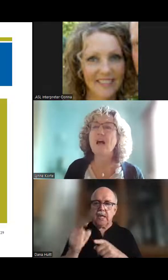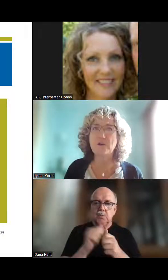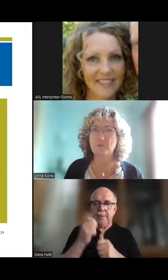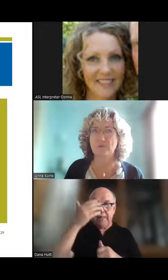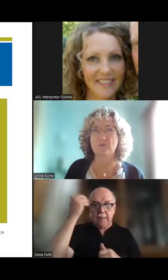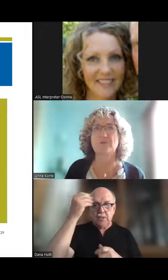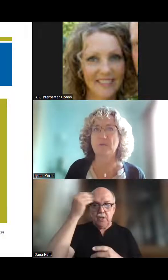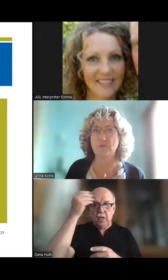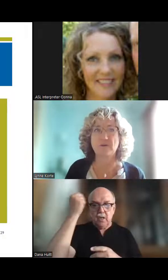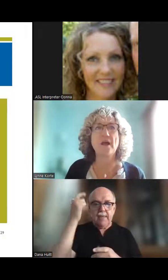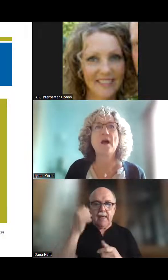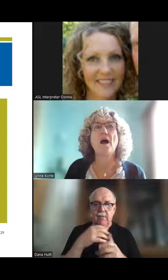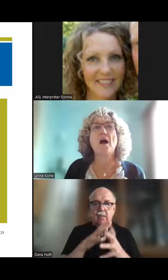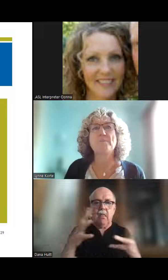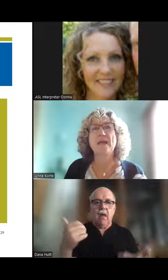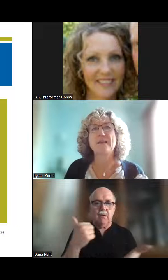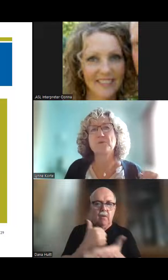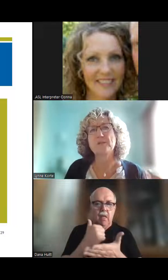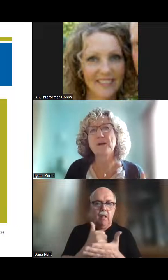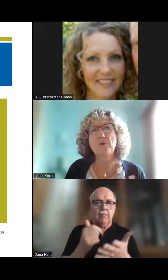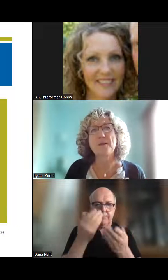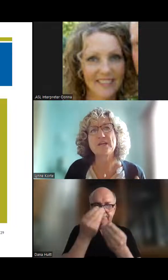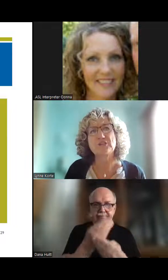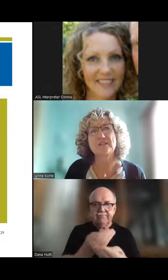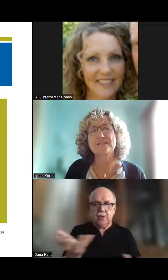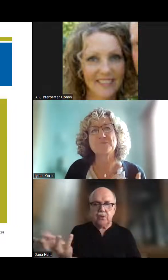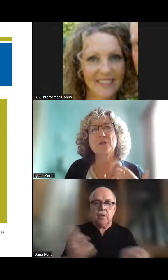mean something like in-home professional care, but it could also include things like